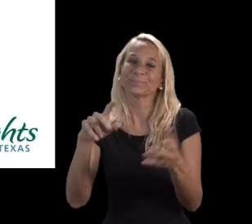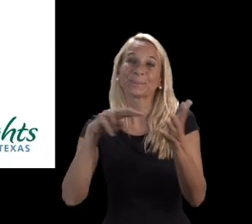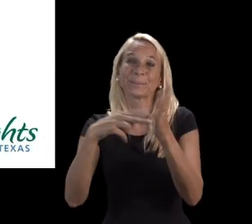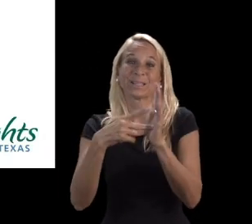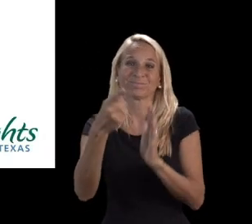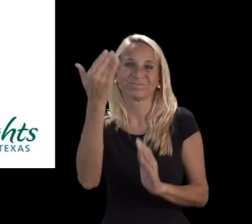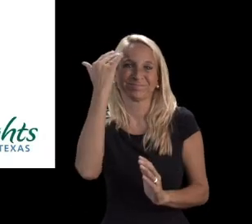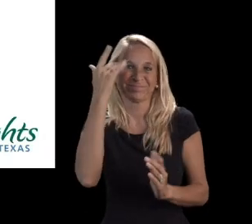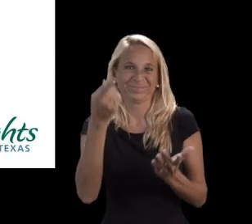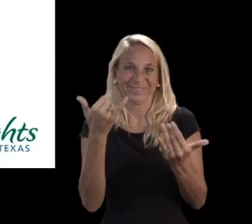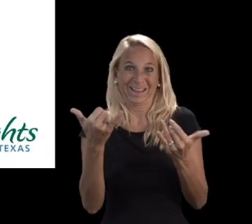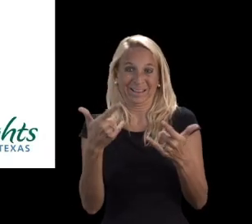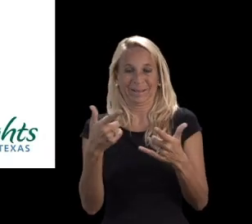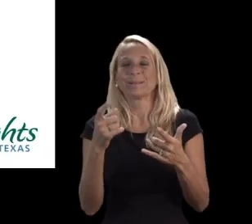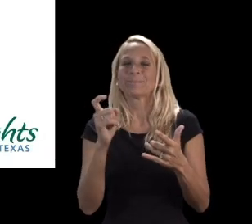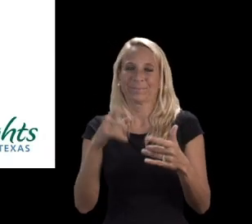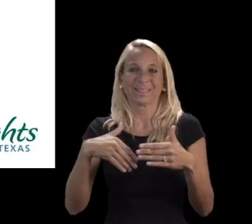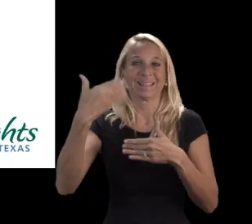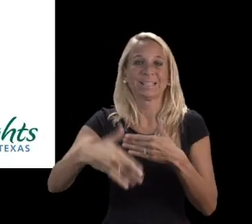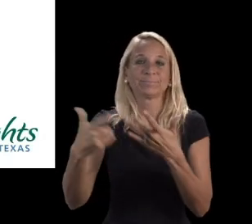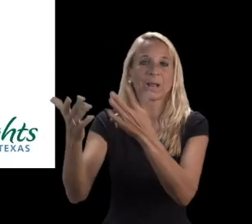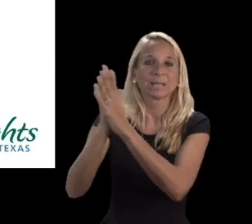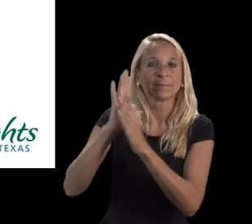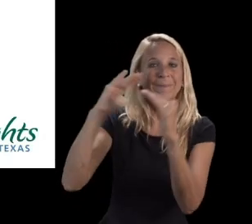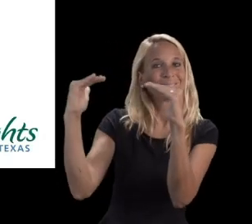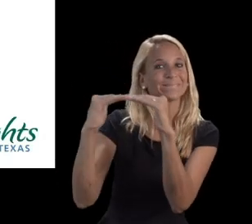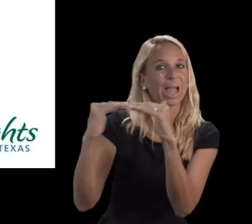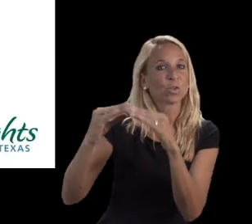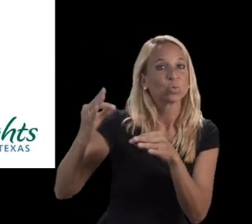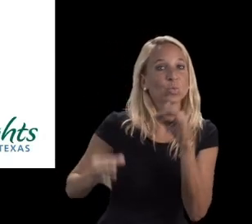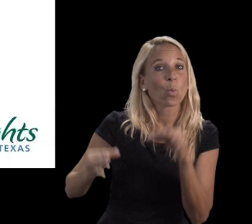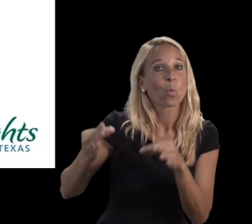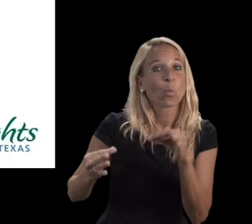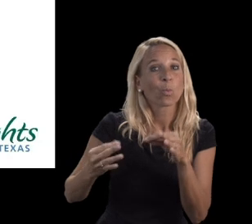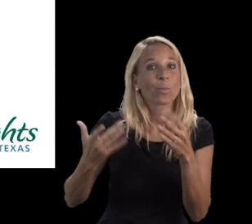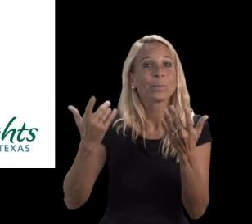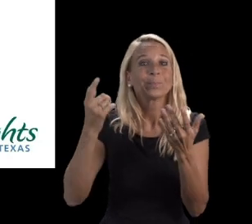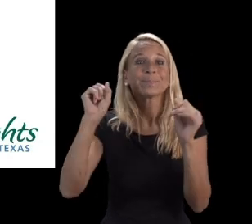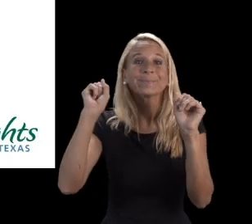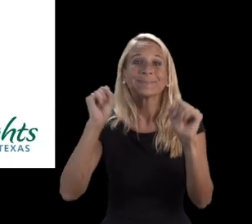that you're at the stage to request a fair hearing. So there may be some trepidation or may be some like,